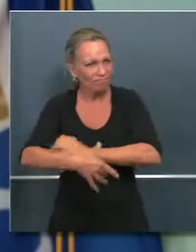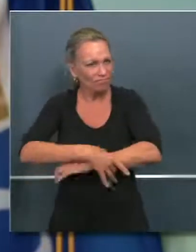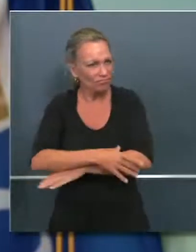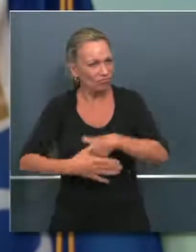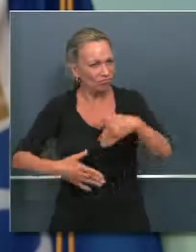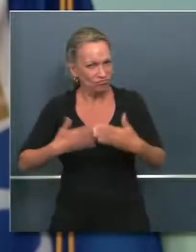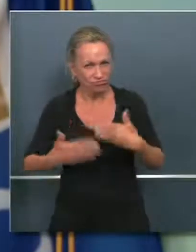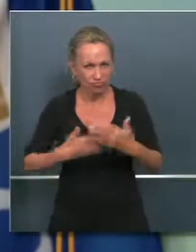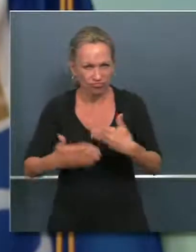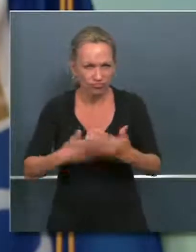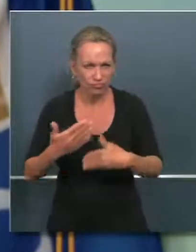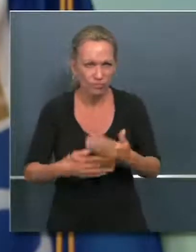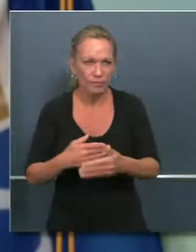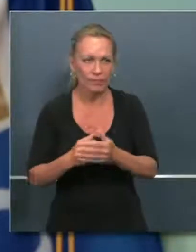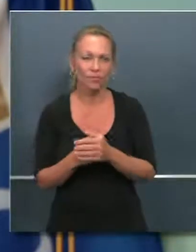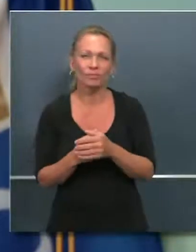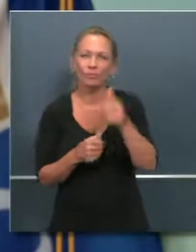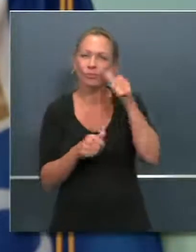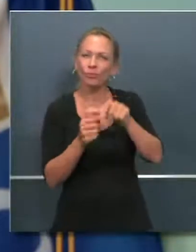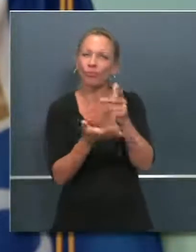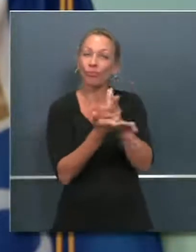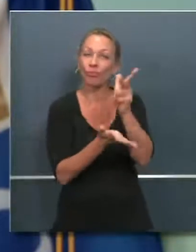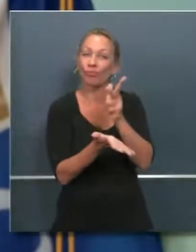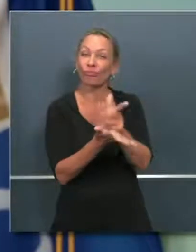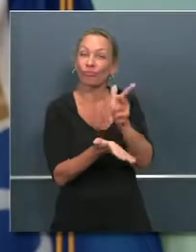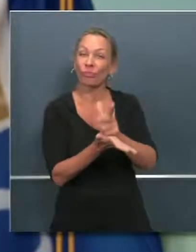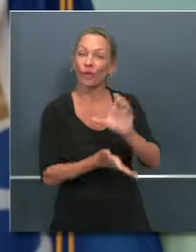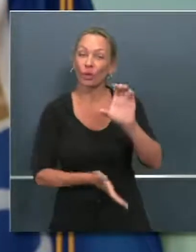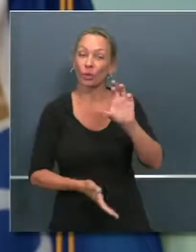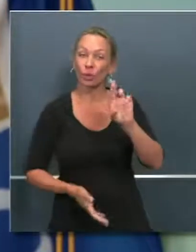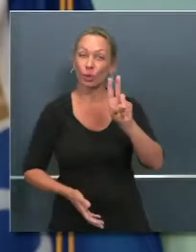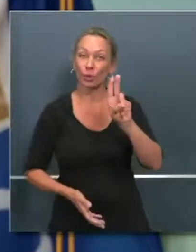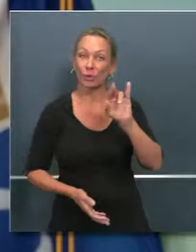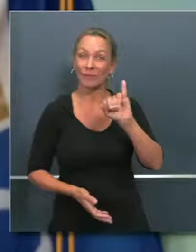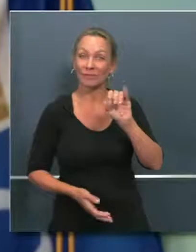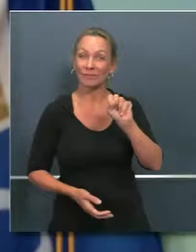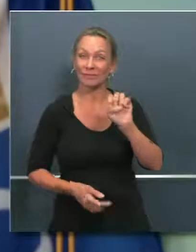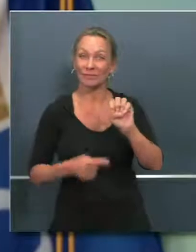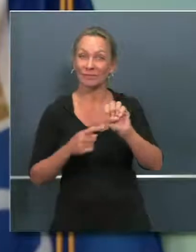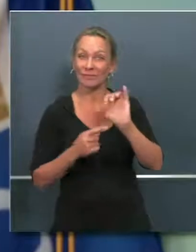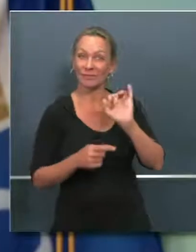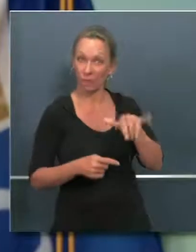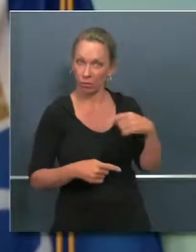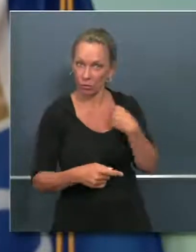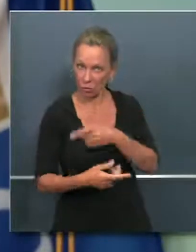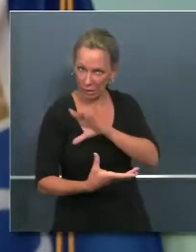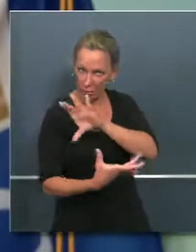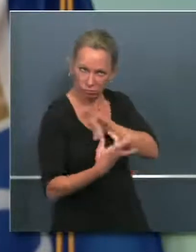cruise ship off the coast of California thousands of passengers and crew that we ultimately became